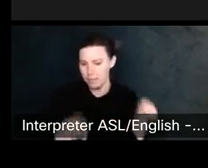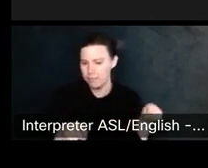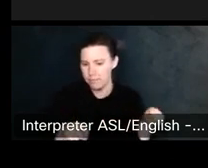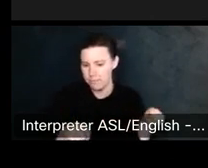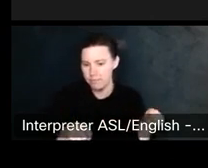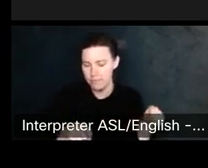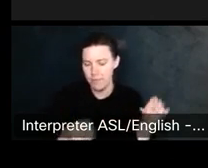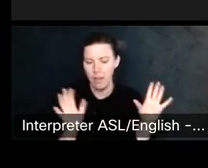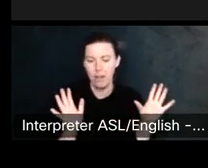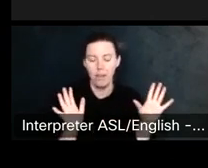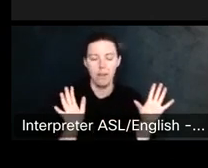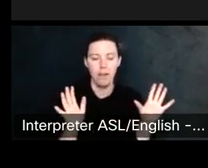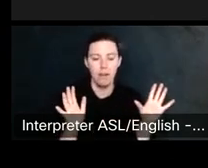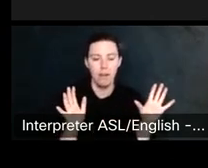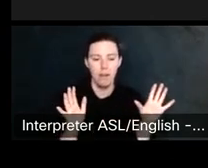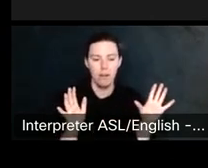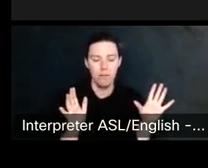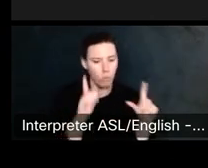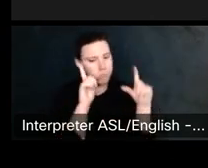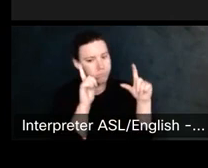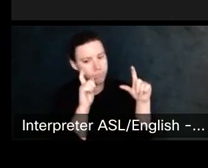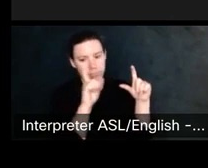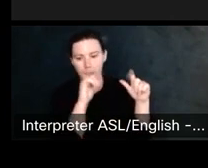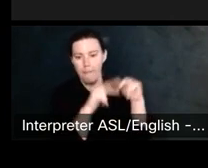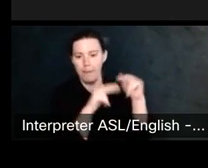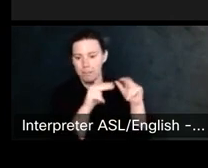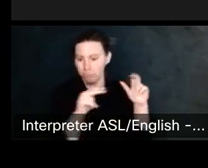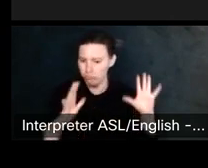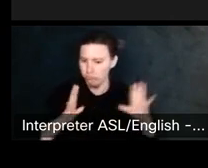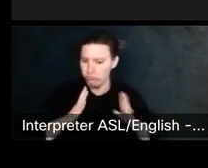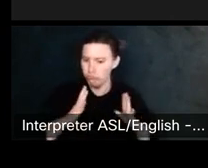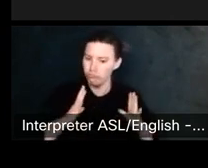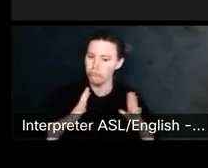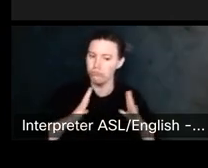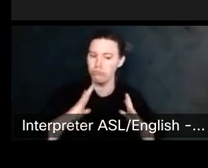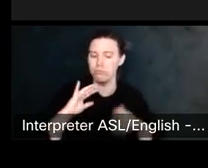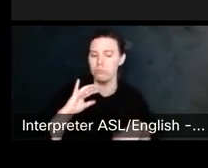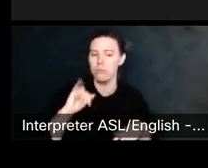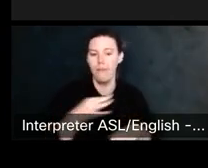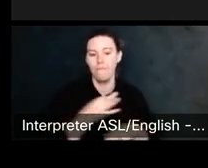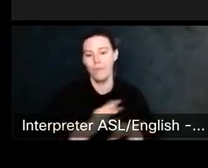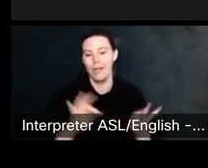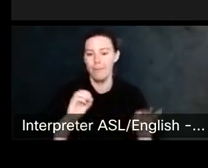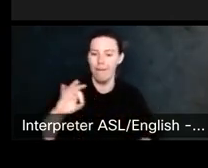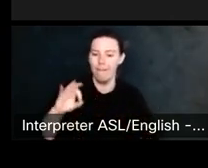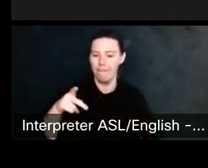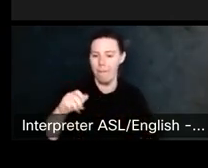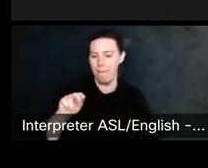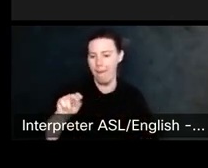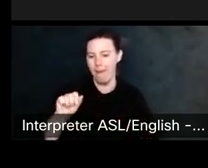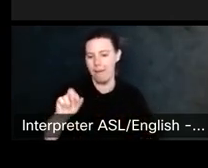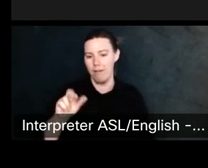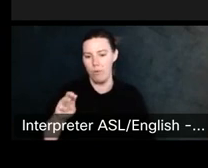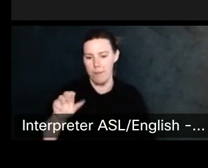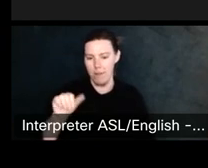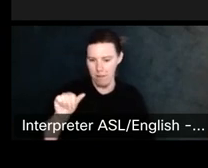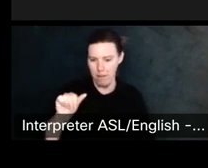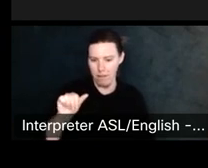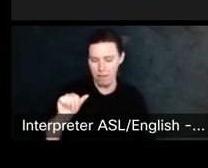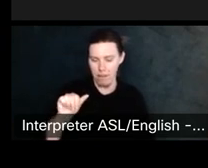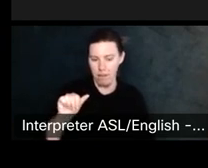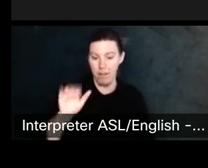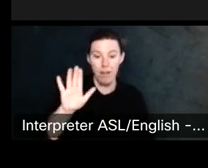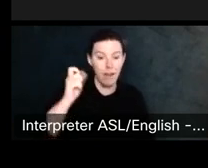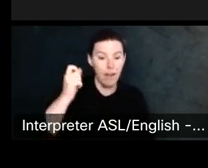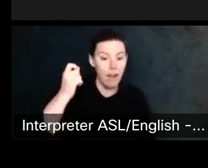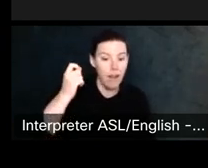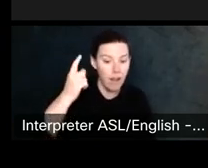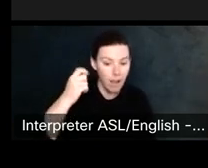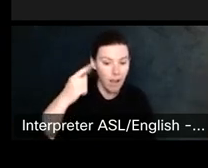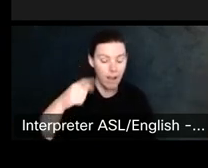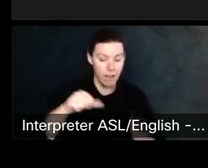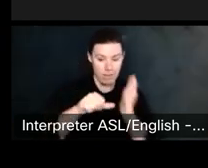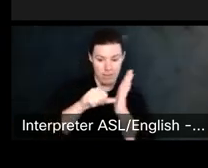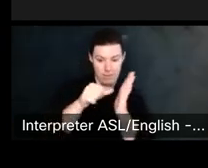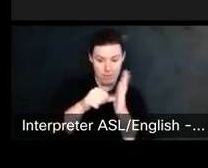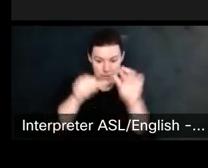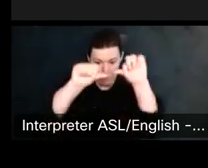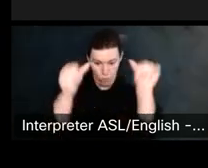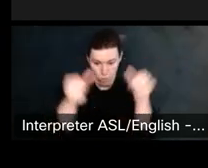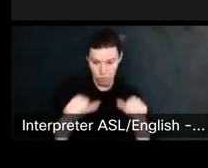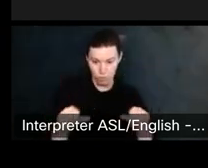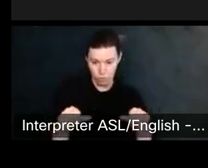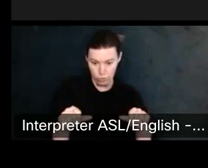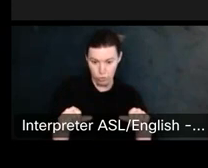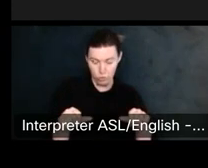But it and so people are free to do that, but if, you know, you have a sculpture out there, and somebody's taking photos and making making postcards out, it selling it for their own financial gain.